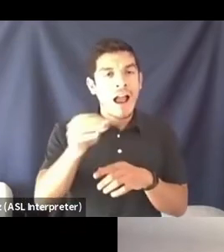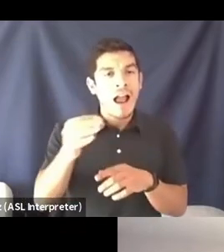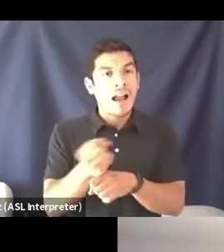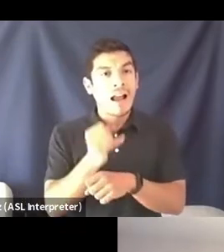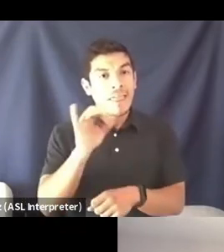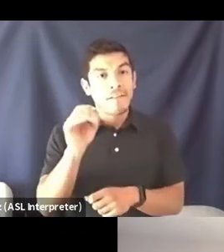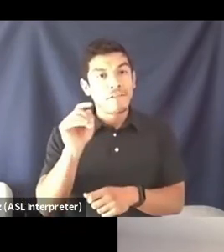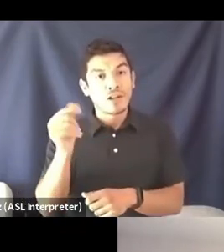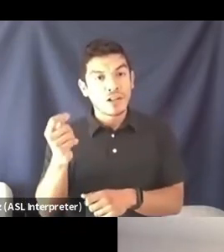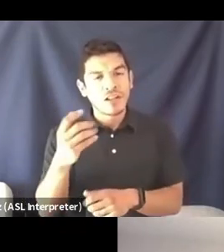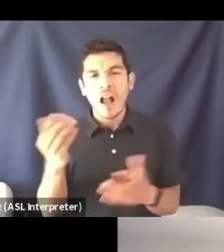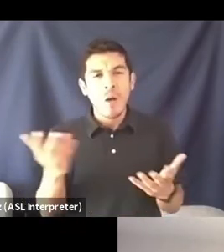and what was it like?